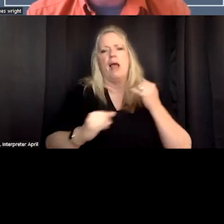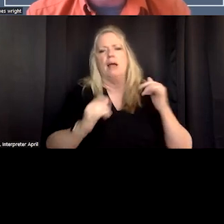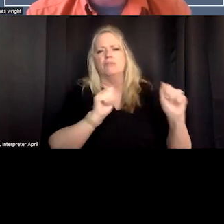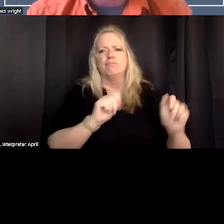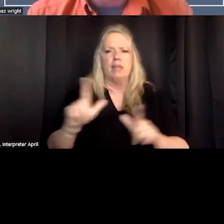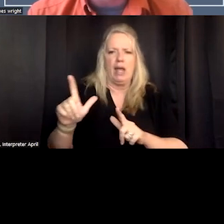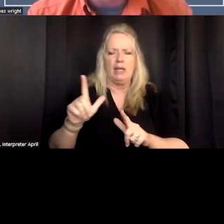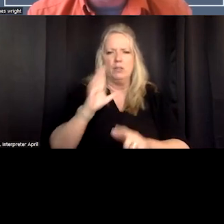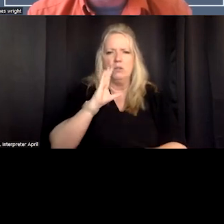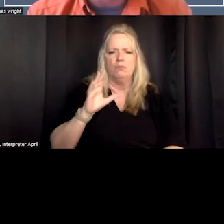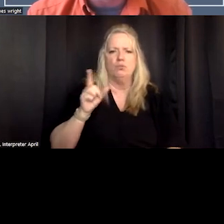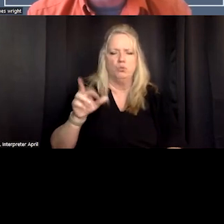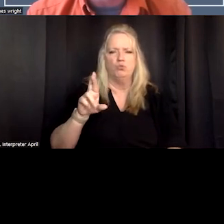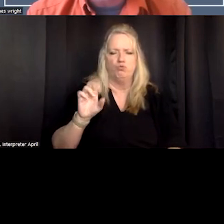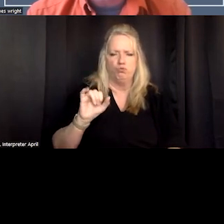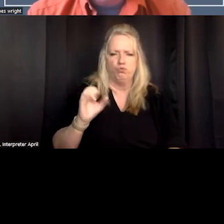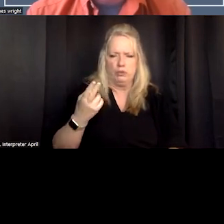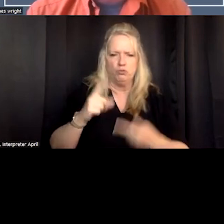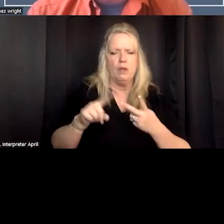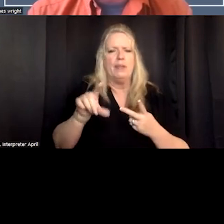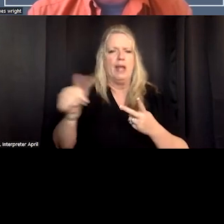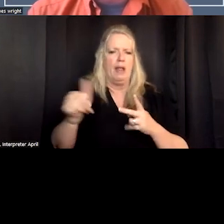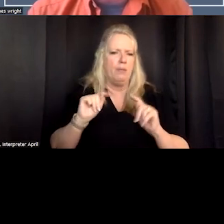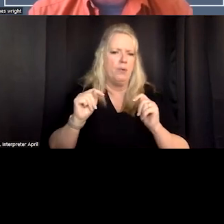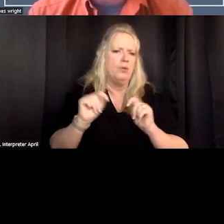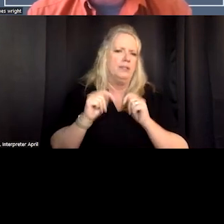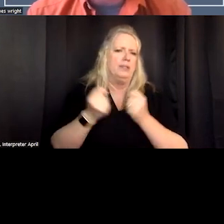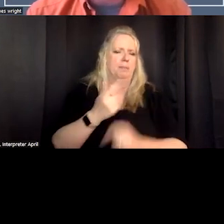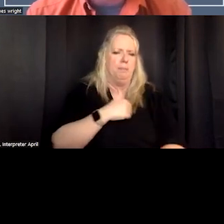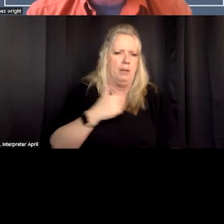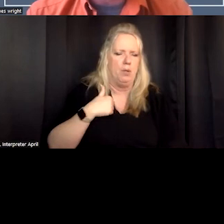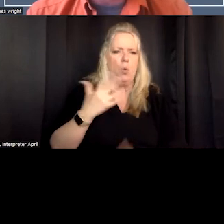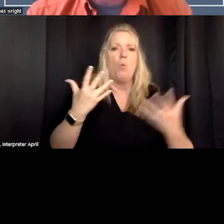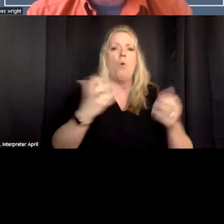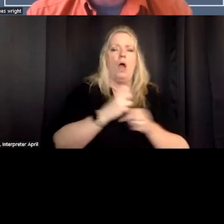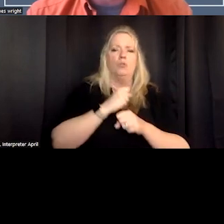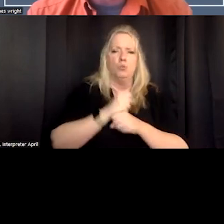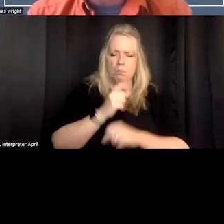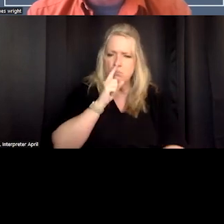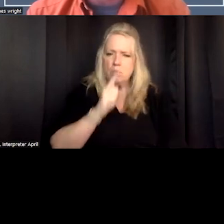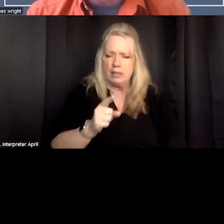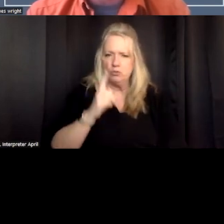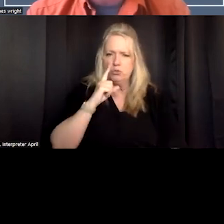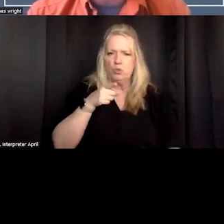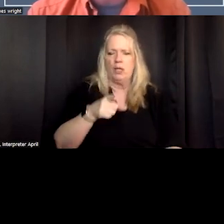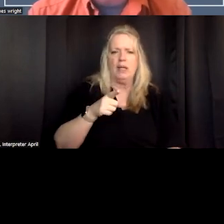RICHARD OR 988 TEAM MEMBERS. WANTED TO MAKE SURE YOU ARE AWARE, AND, MAY TALK ABOUT THIS, NASMHPD,